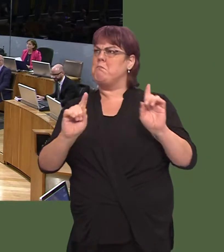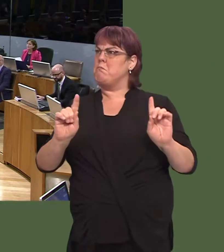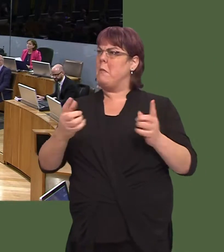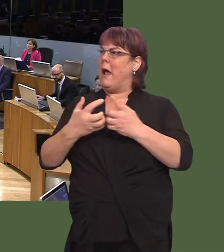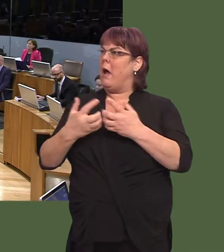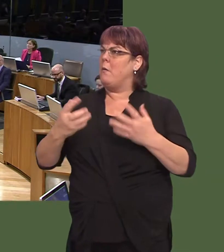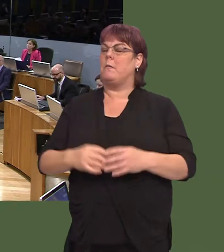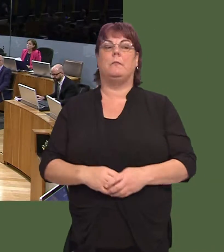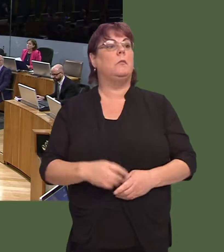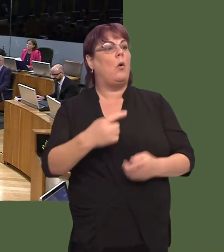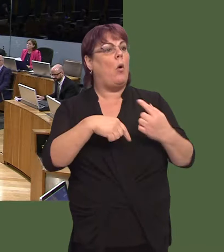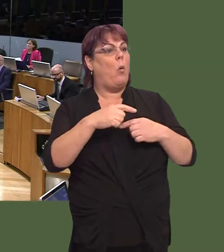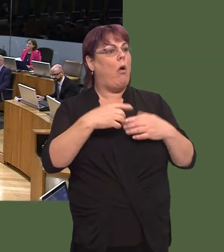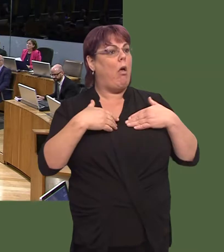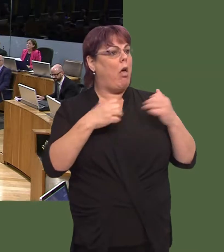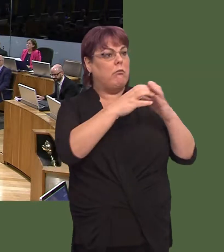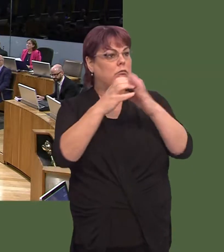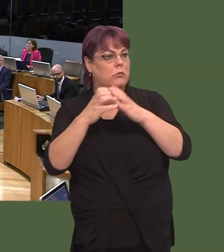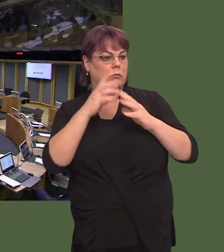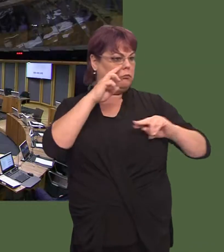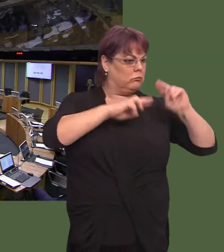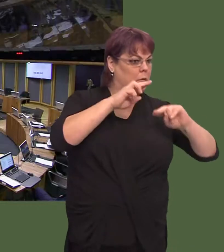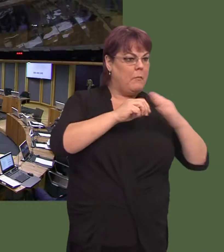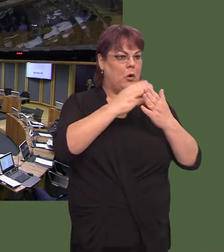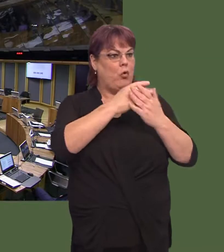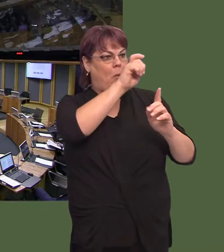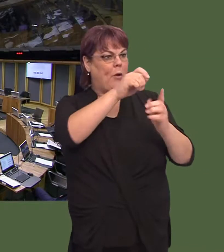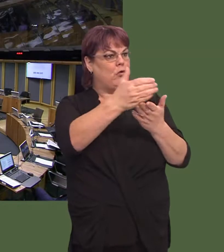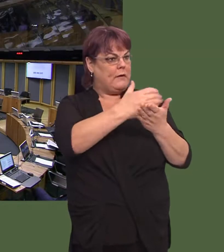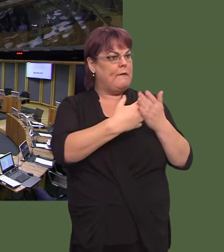to account on a wide range of patient safety indicators and we encourage an open reporting